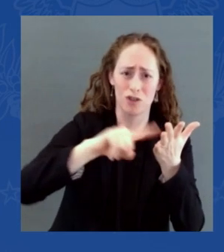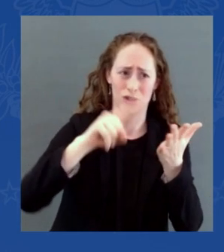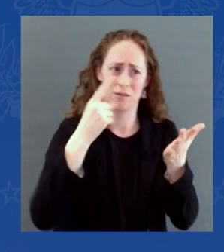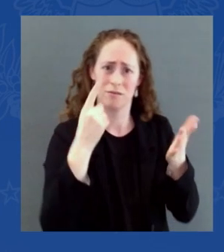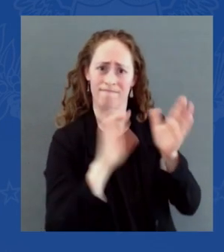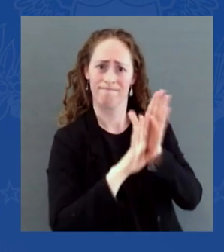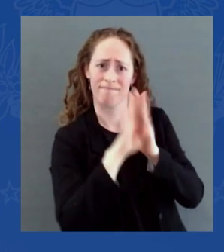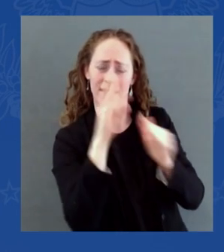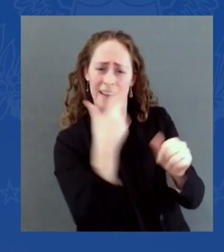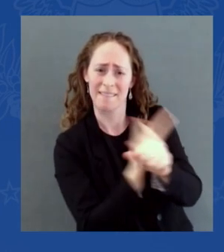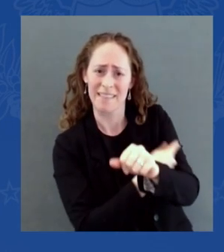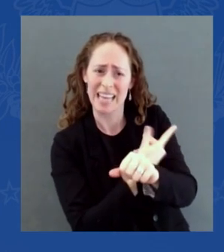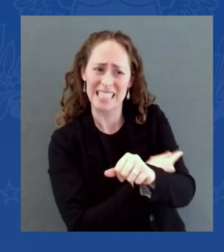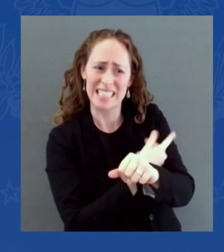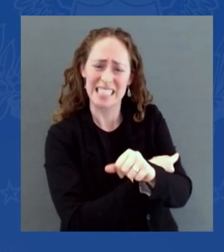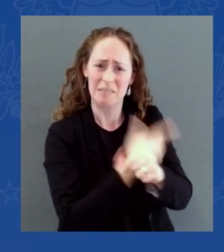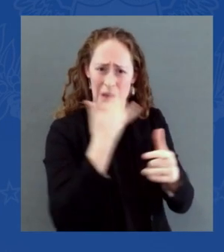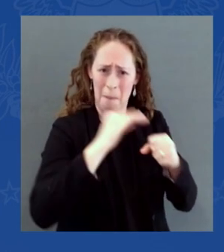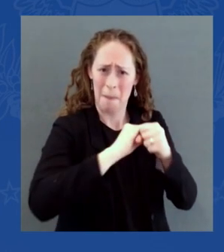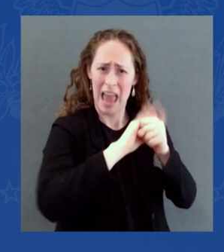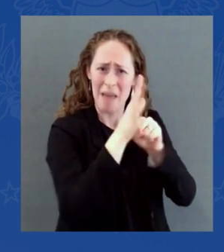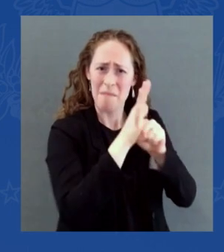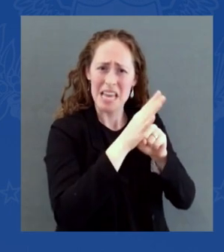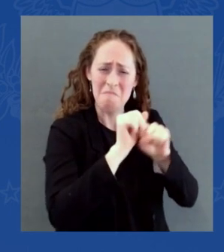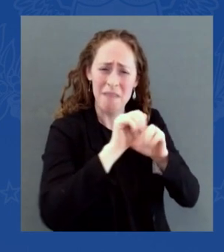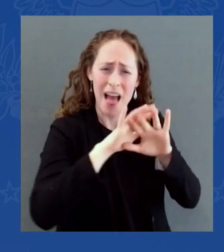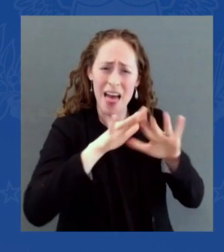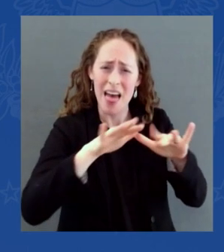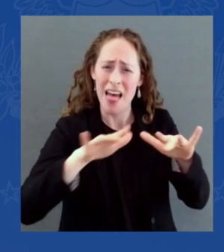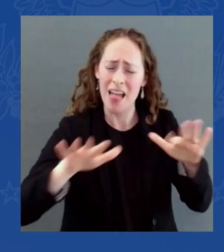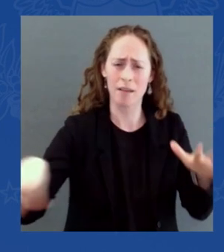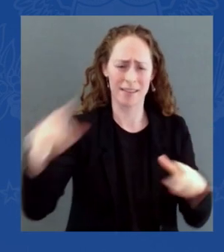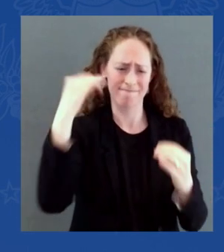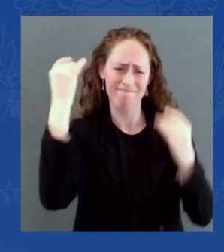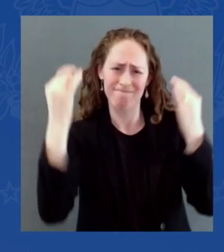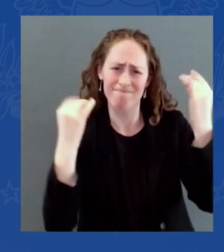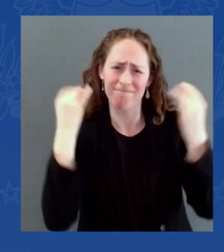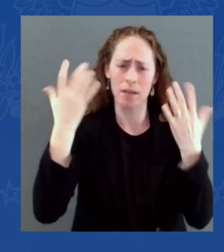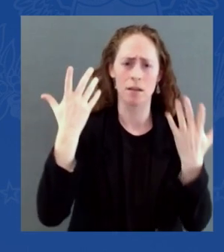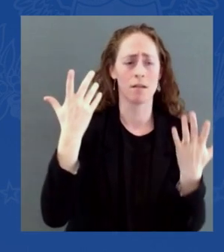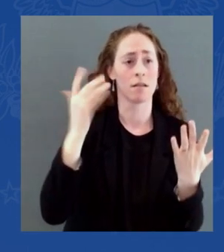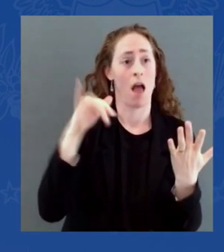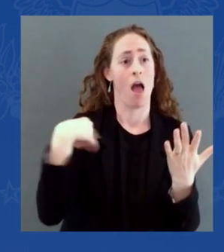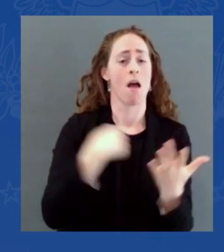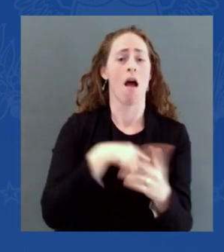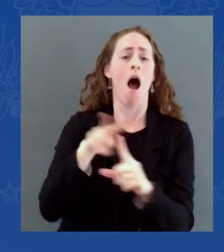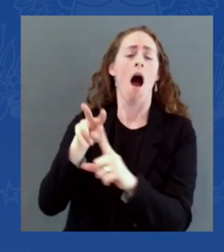also continuing to give me advice on developments as they occur.